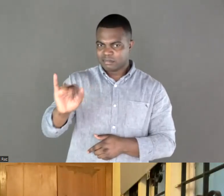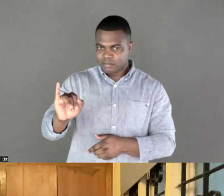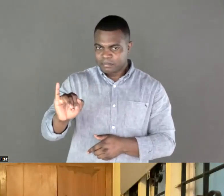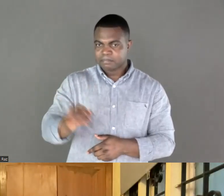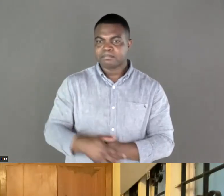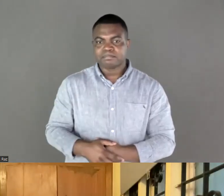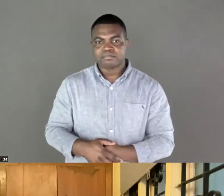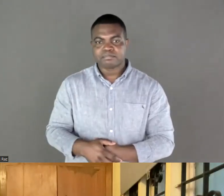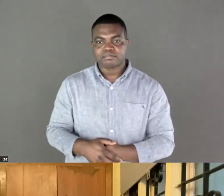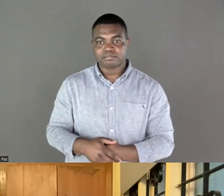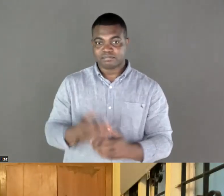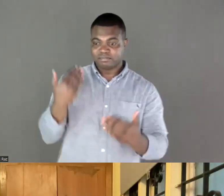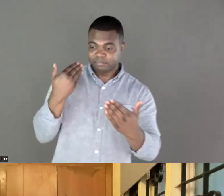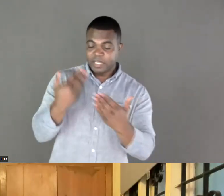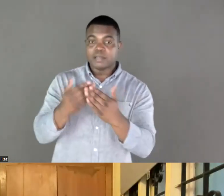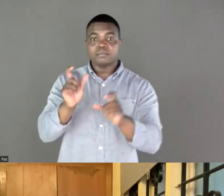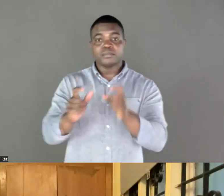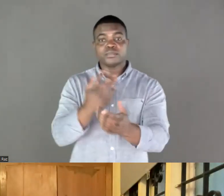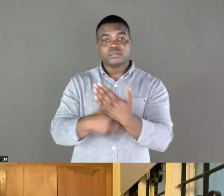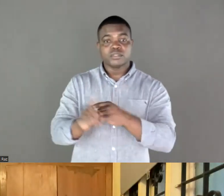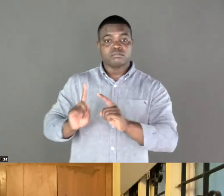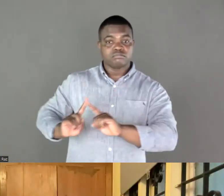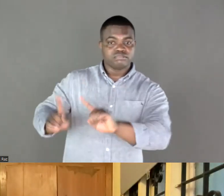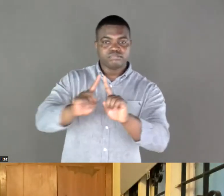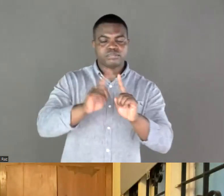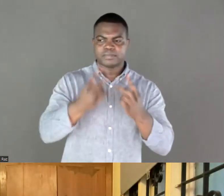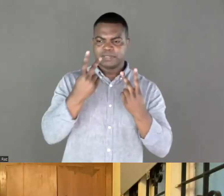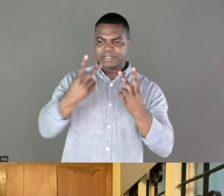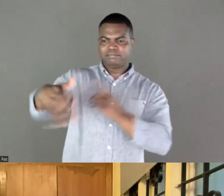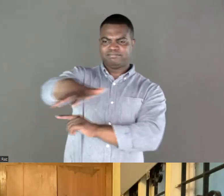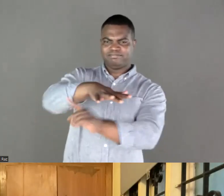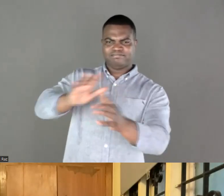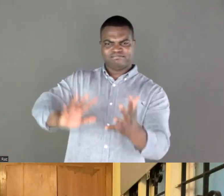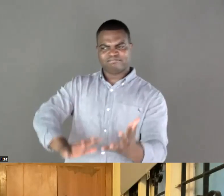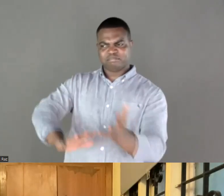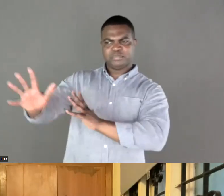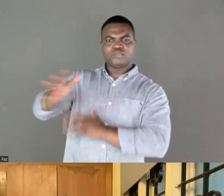actually were heavily involved in the consultations around the humanitarian charter.